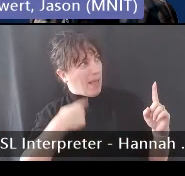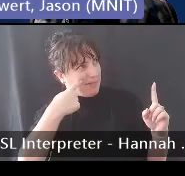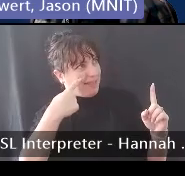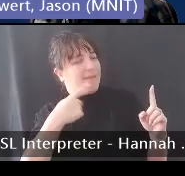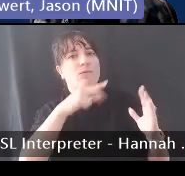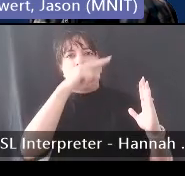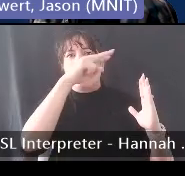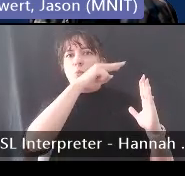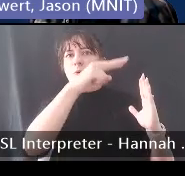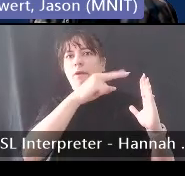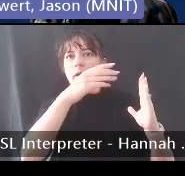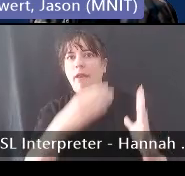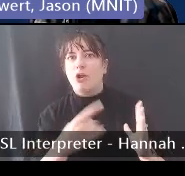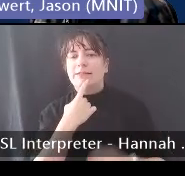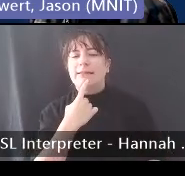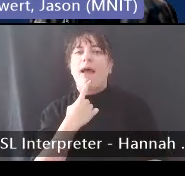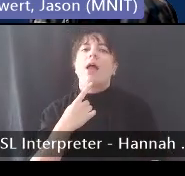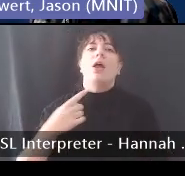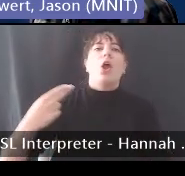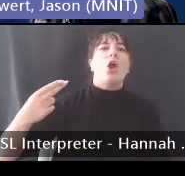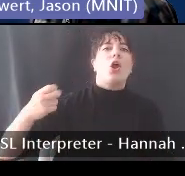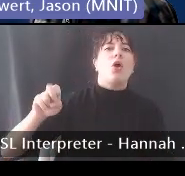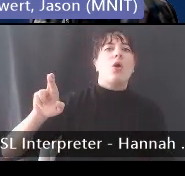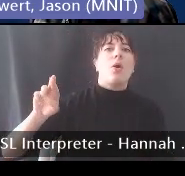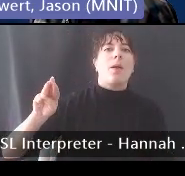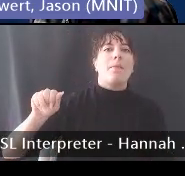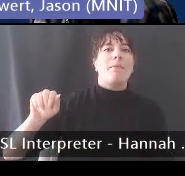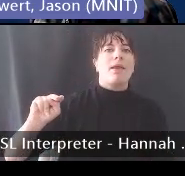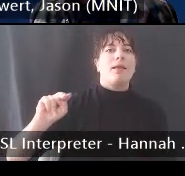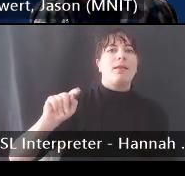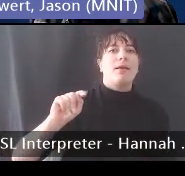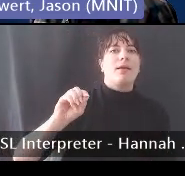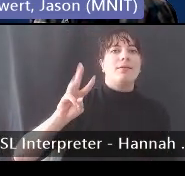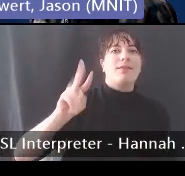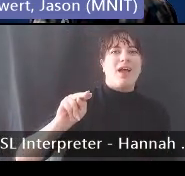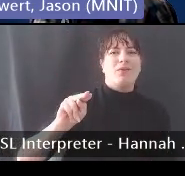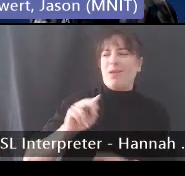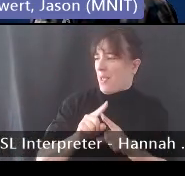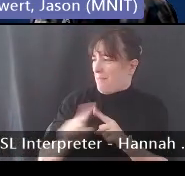But we all have different kind of landmarks that maybe we